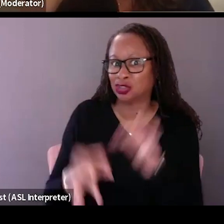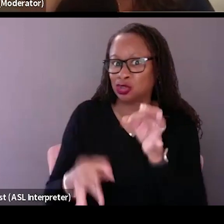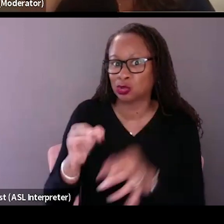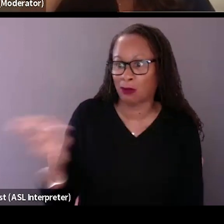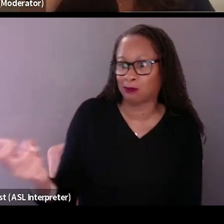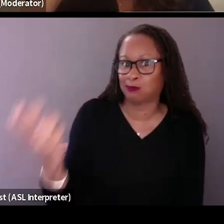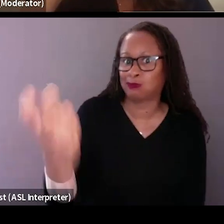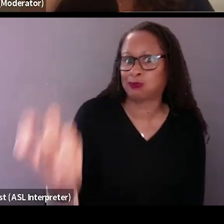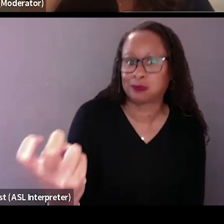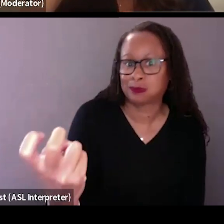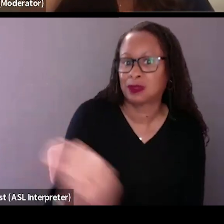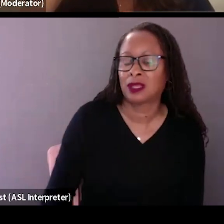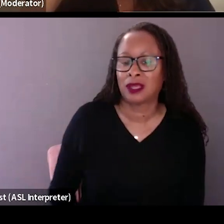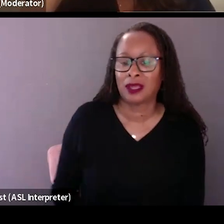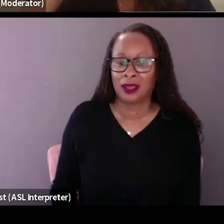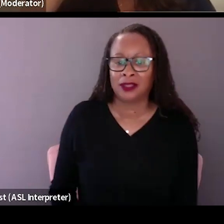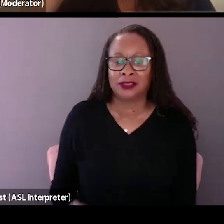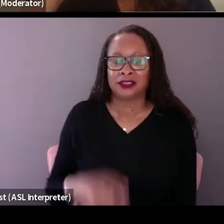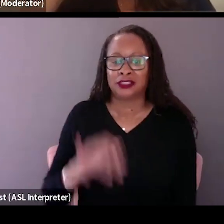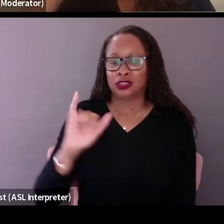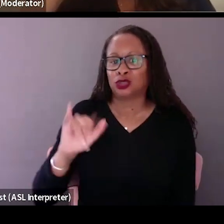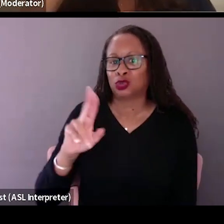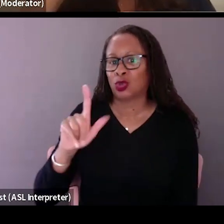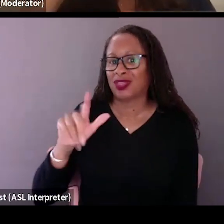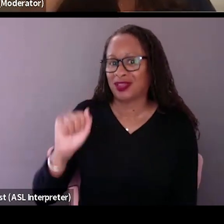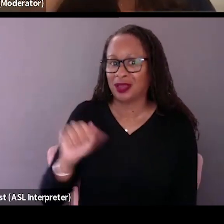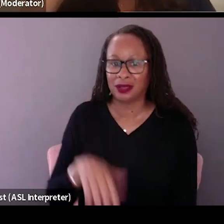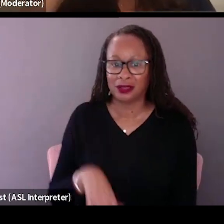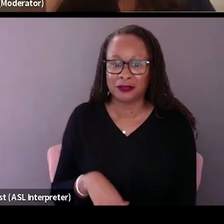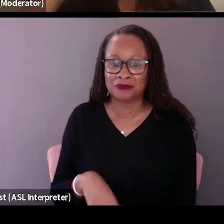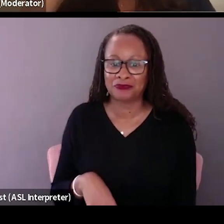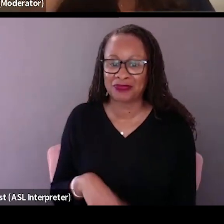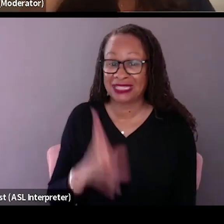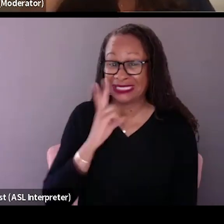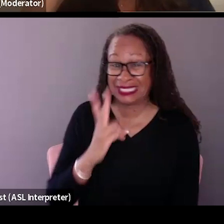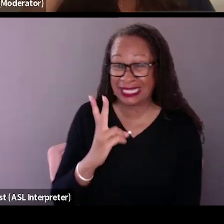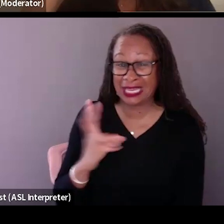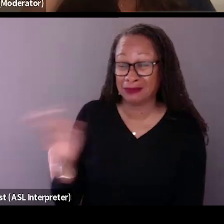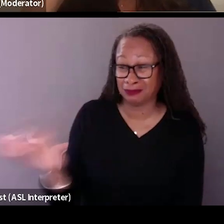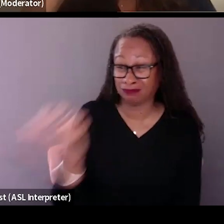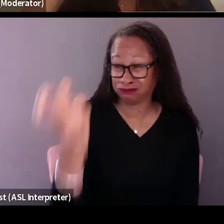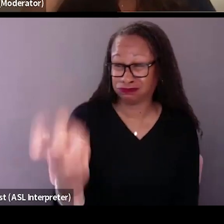Yeah, I mean, seeing Alec take the stand was frightening and very surreal